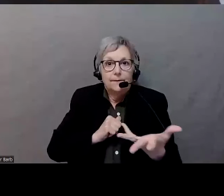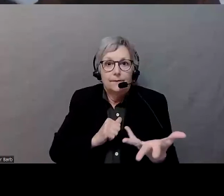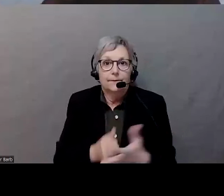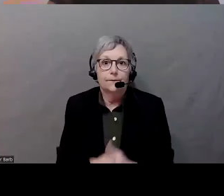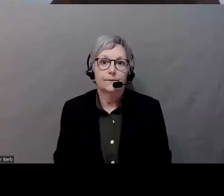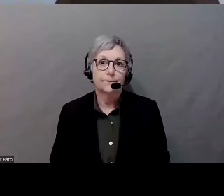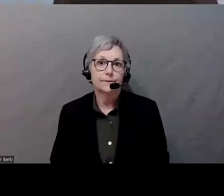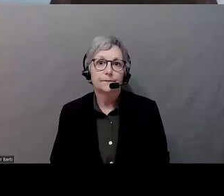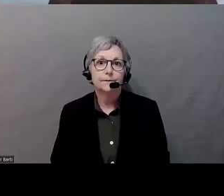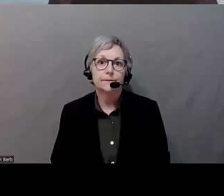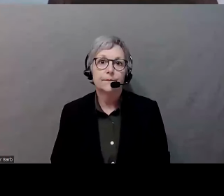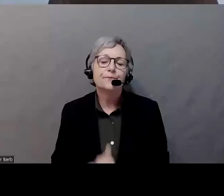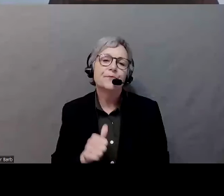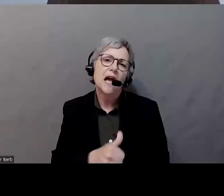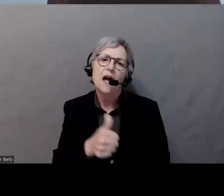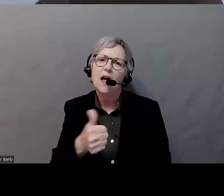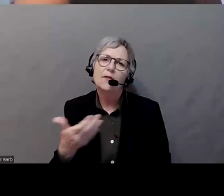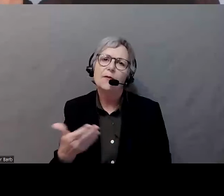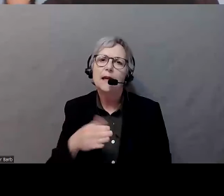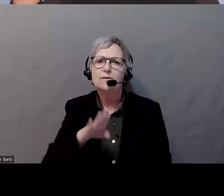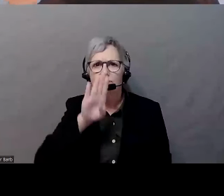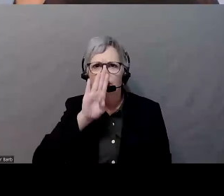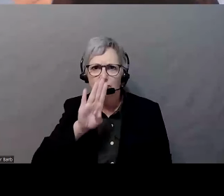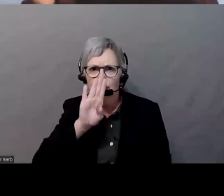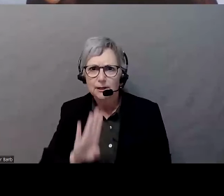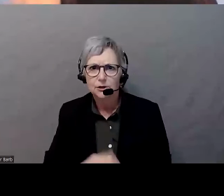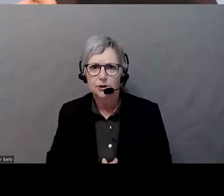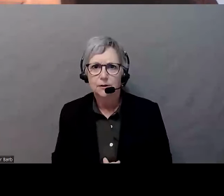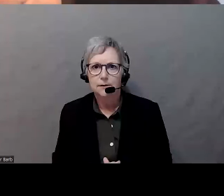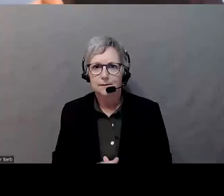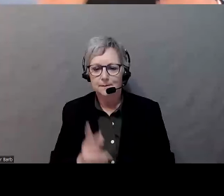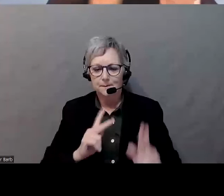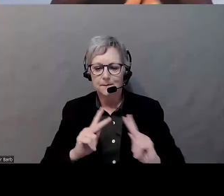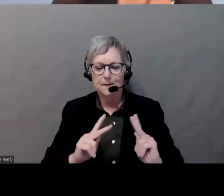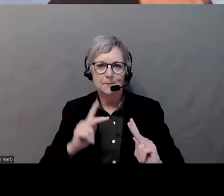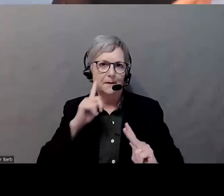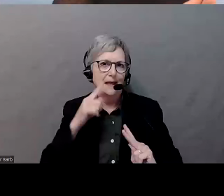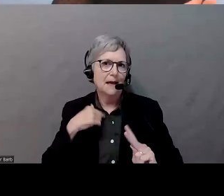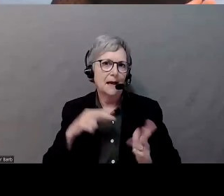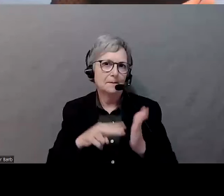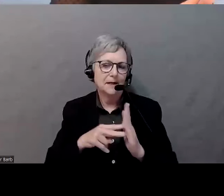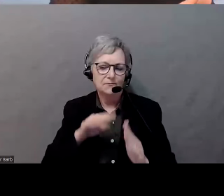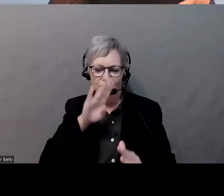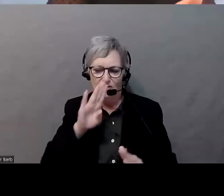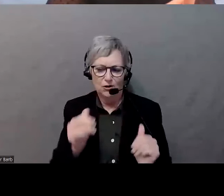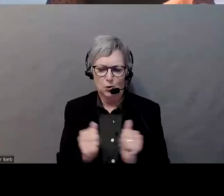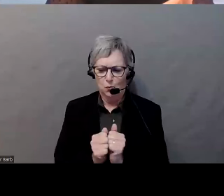FRUSTRATION. PEOPLE THINK IT IS WITH STUDENTS OR CLIENTS.